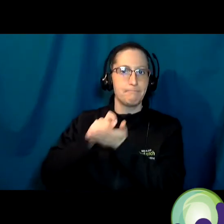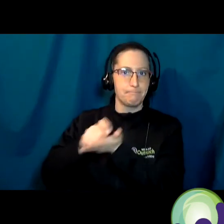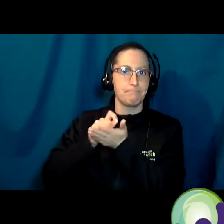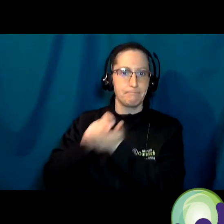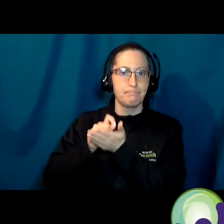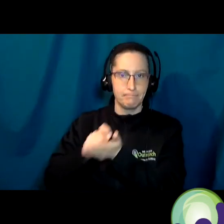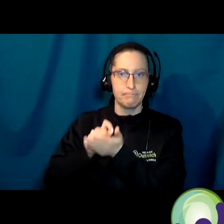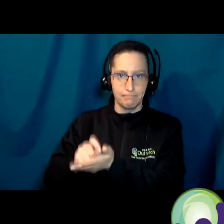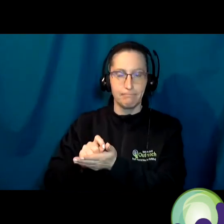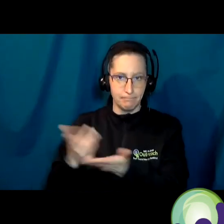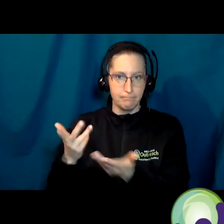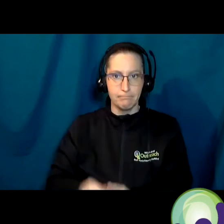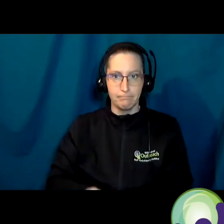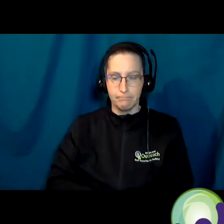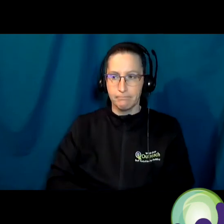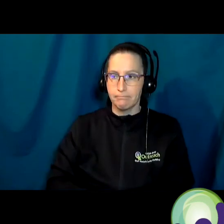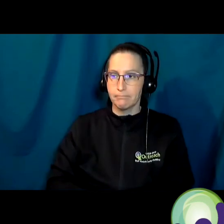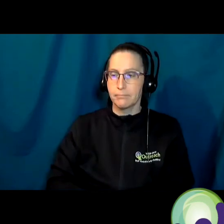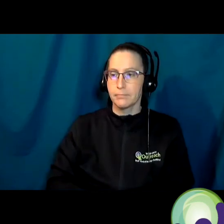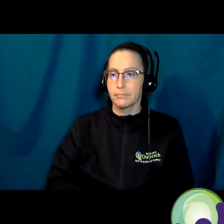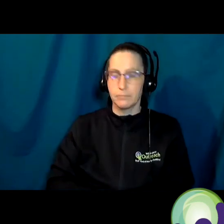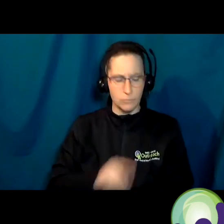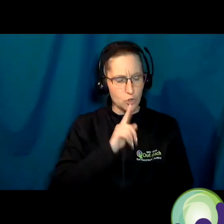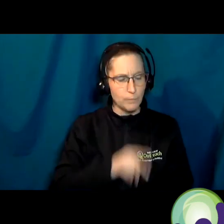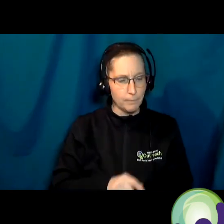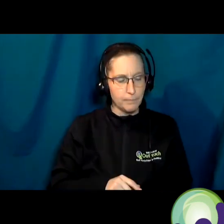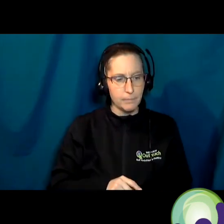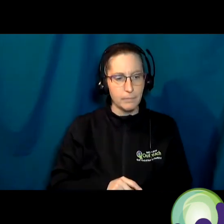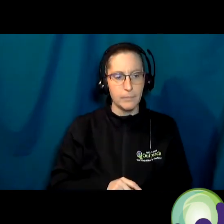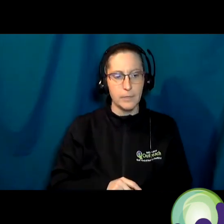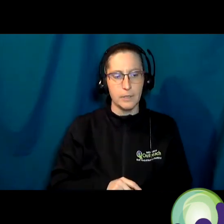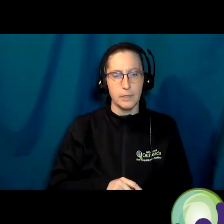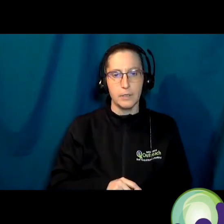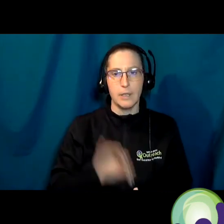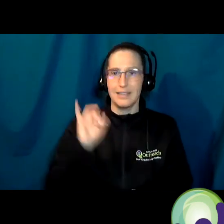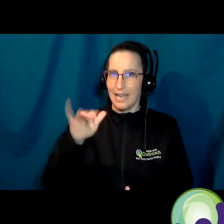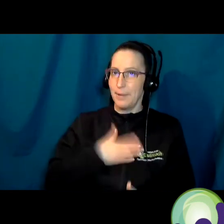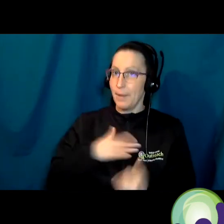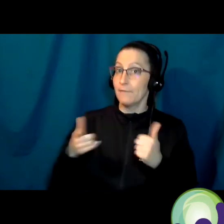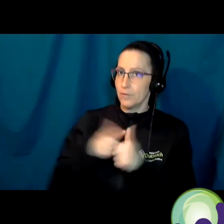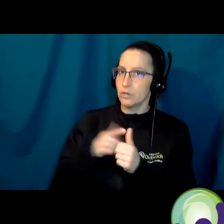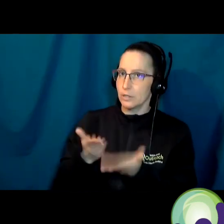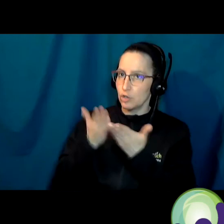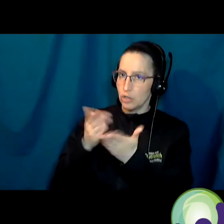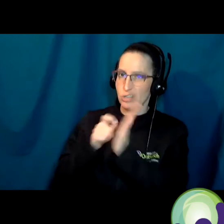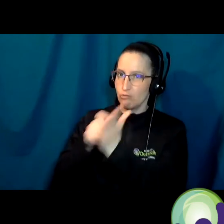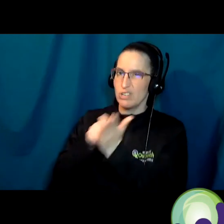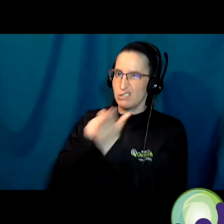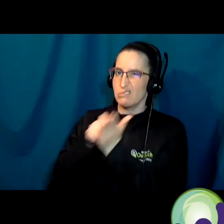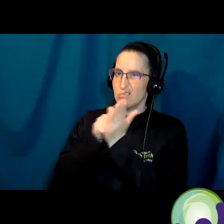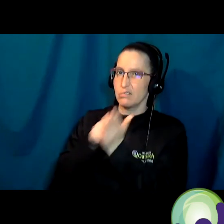ease of doing that. That would be my first suggestion. Do it low tech so as